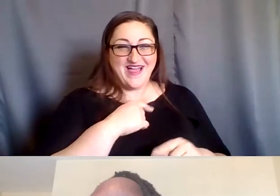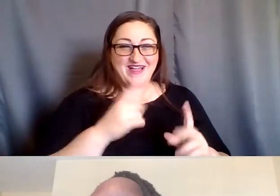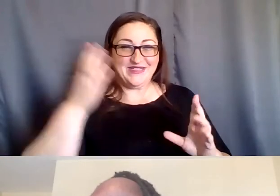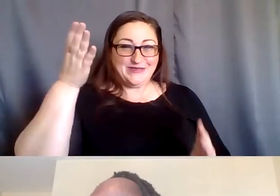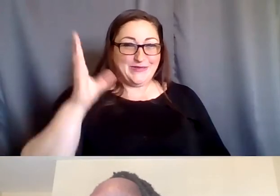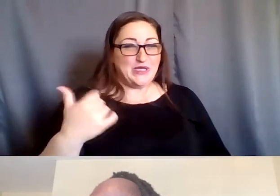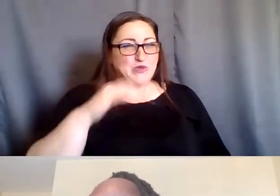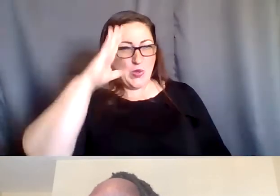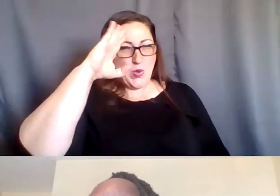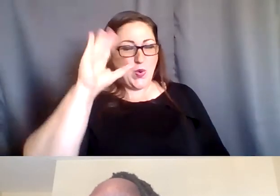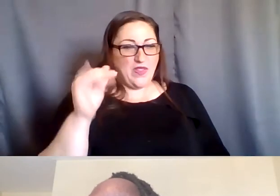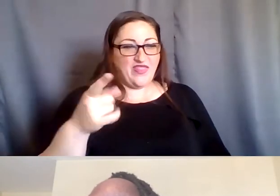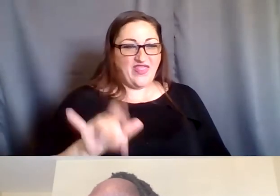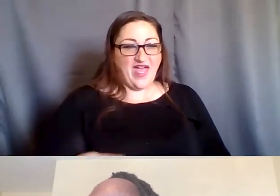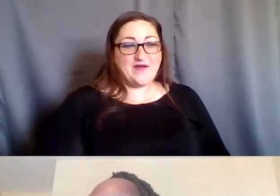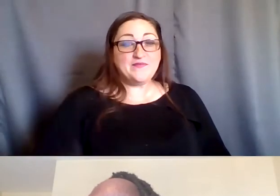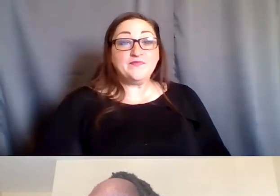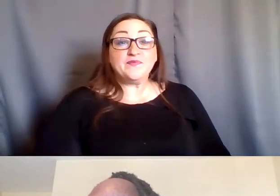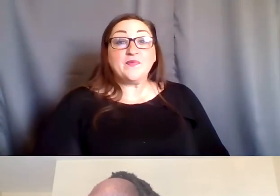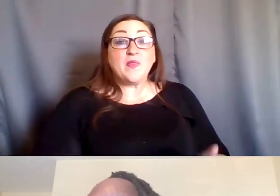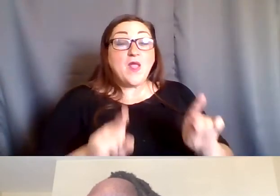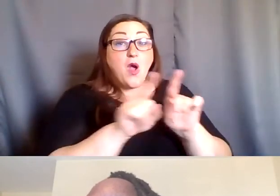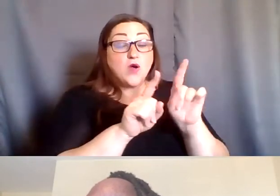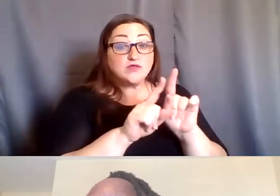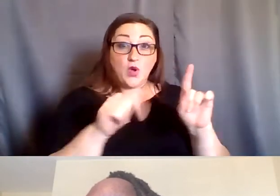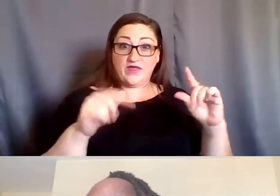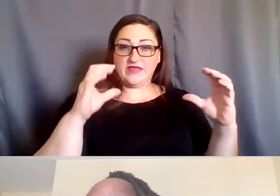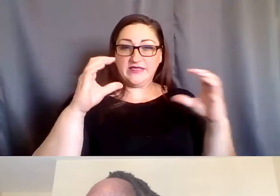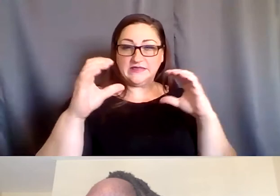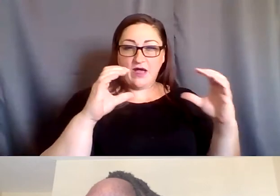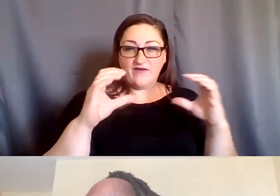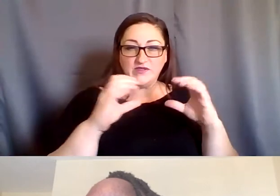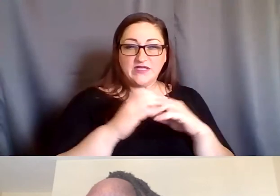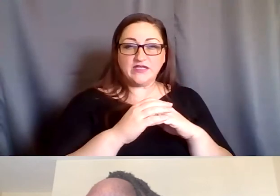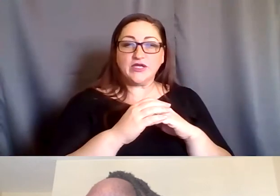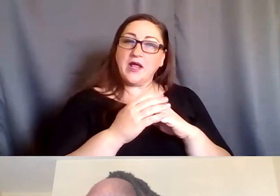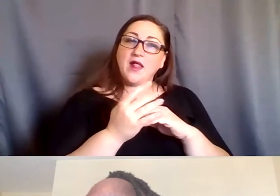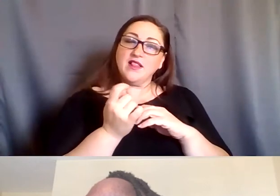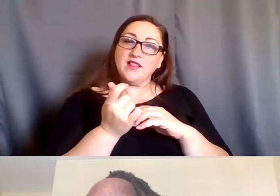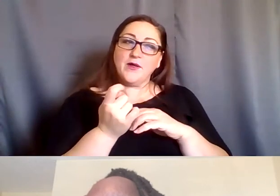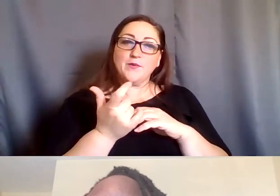We are also going to push the conversation in a new and important direction